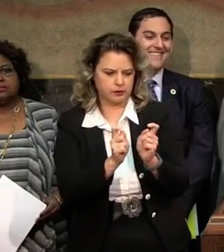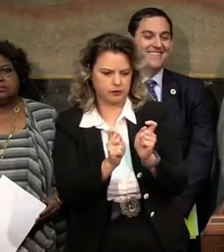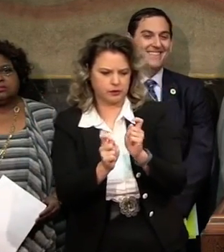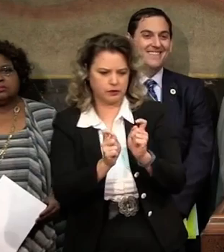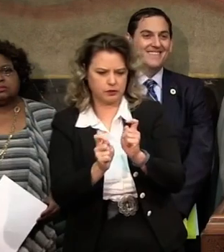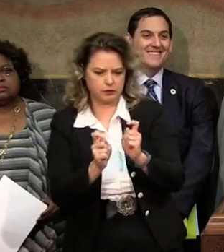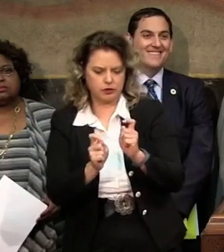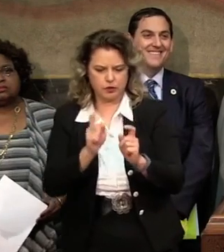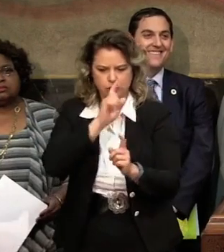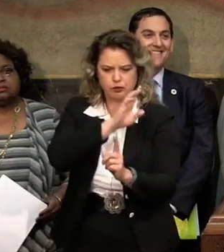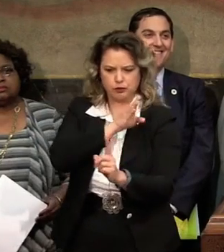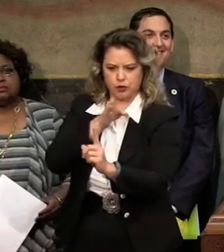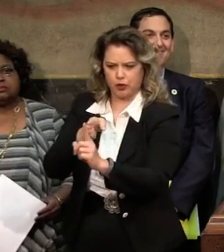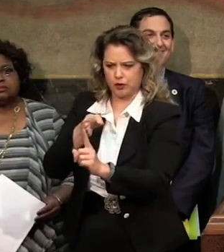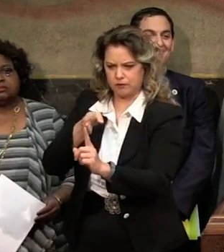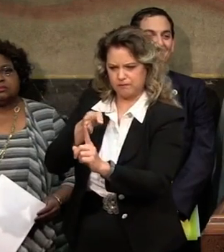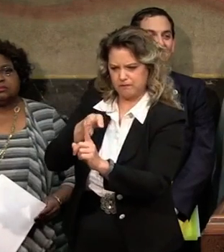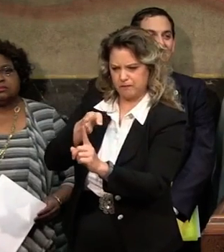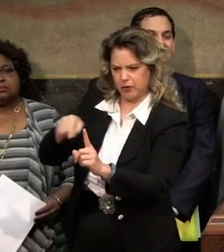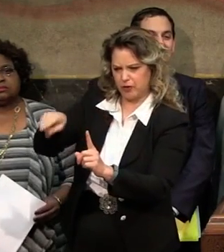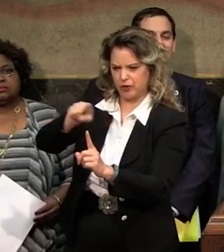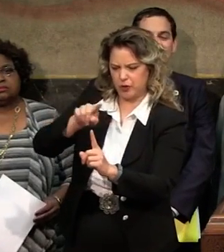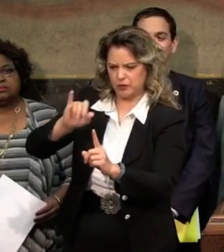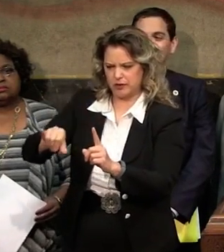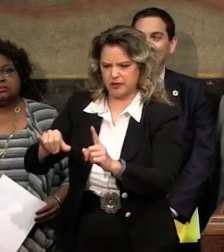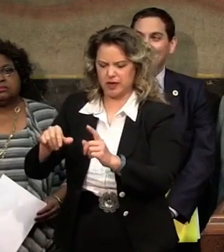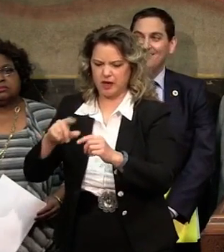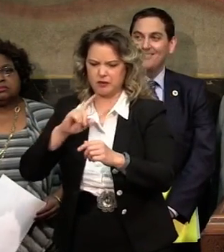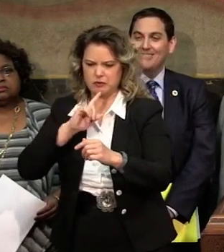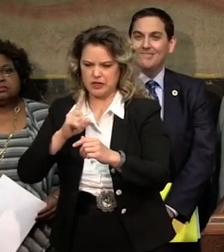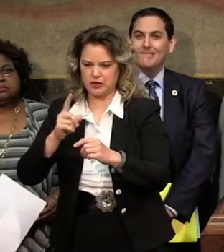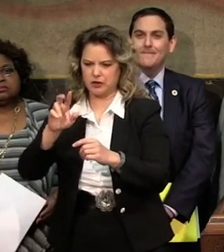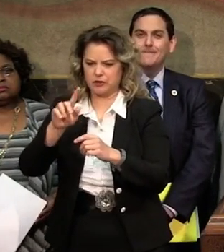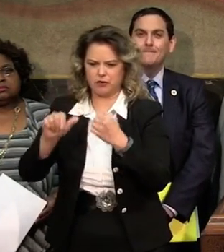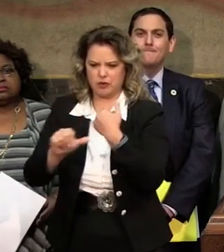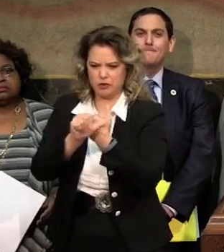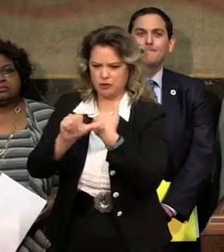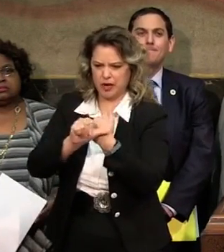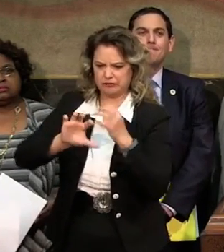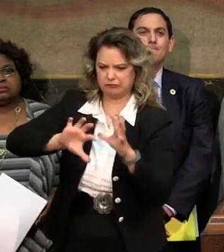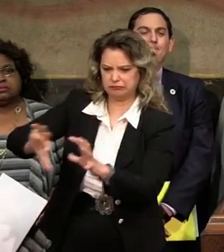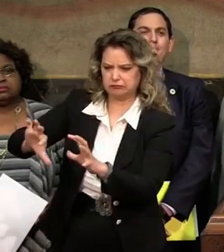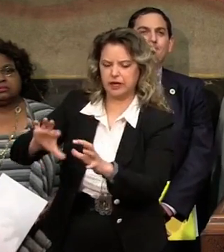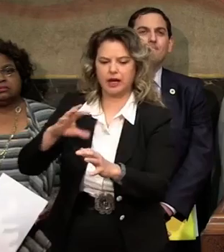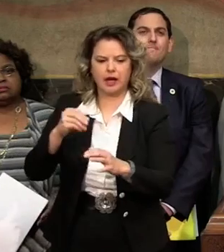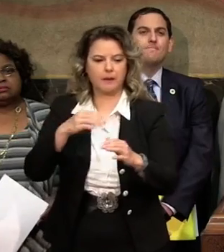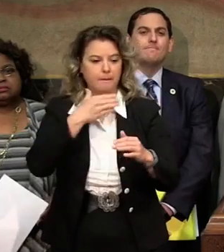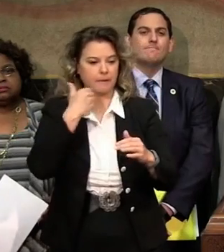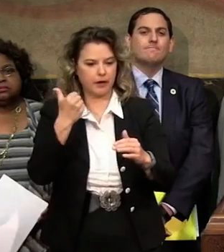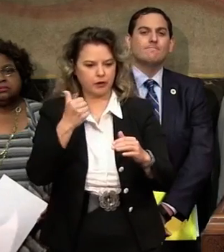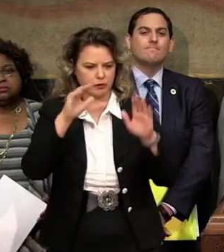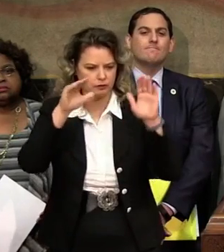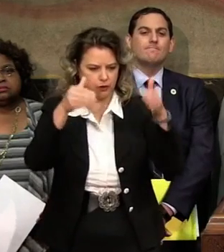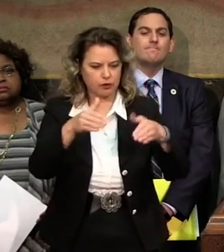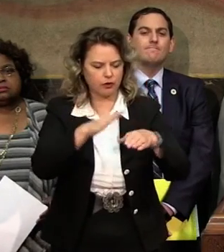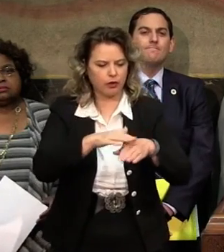better treat those whose behavior is driven by addiction or mental illness we